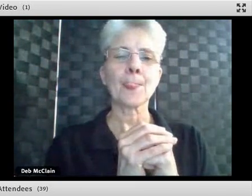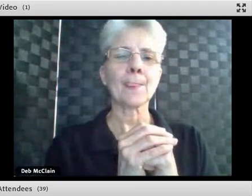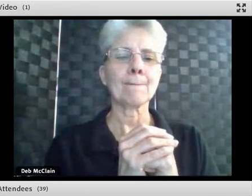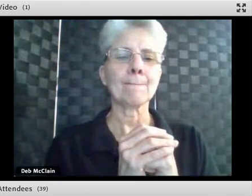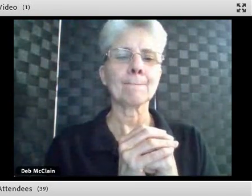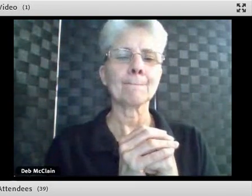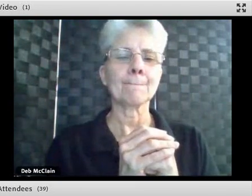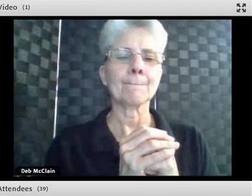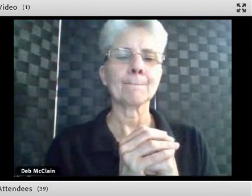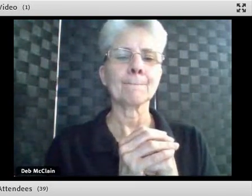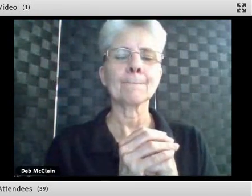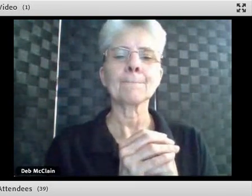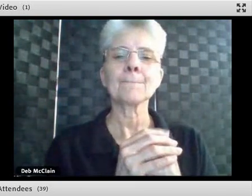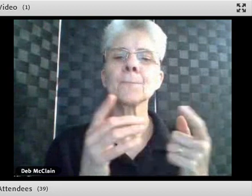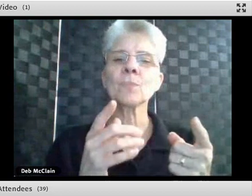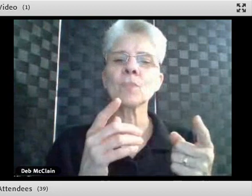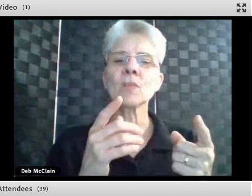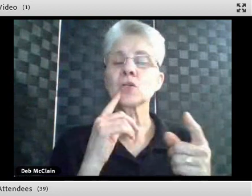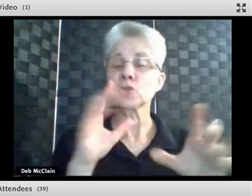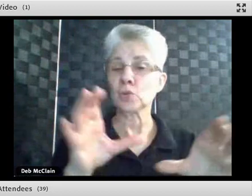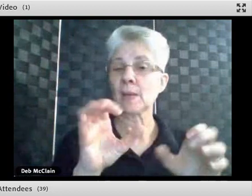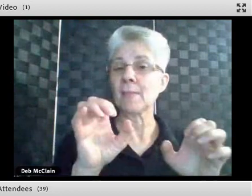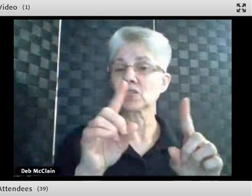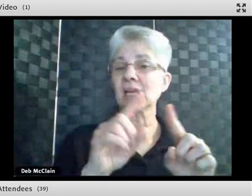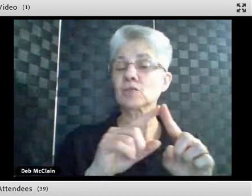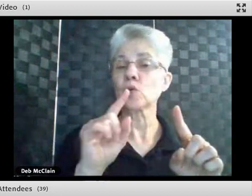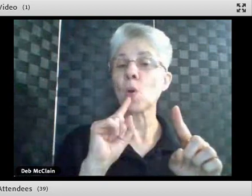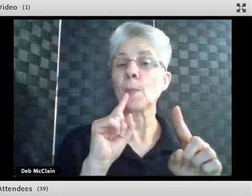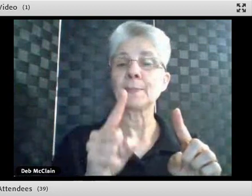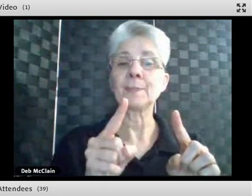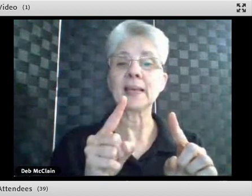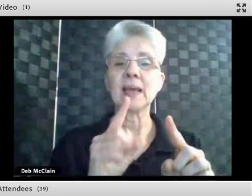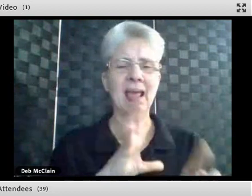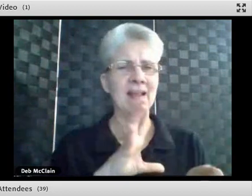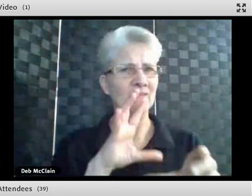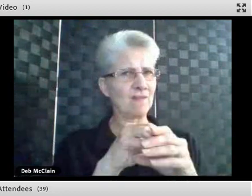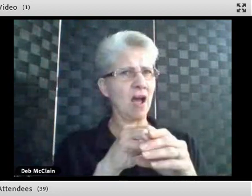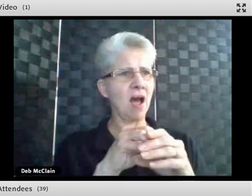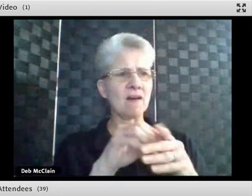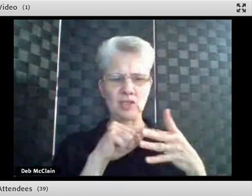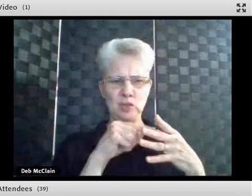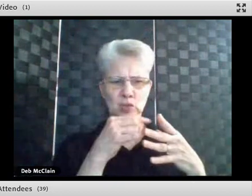Let me see the page. All right. Do some education, so be as involved as early as possible